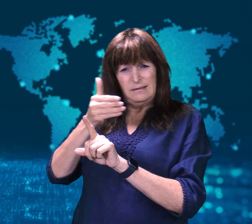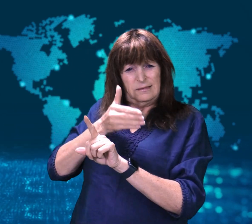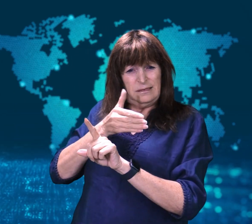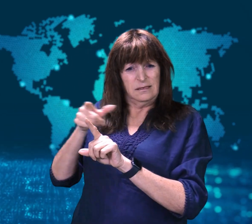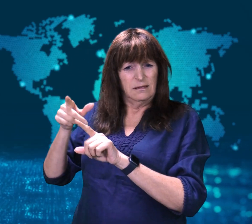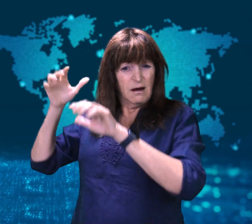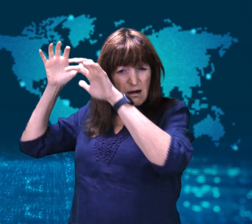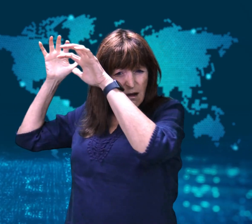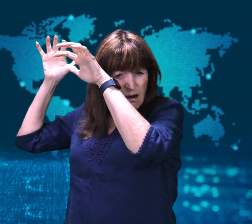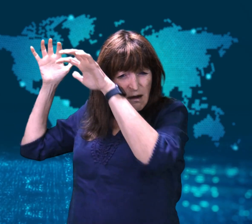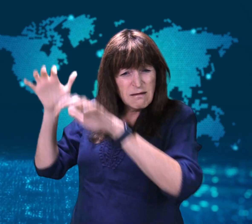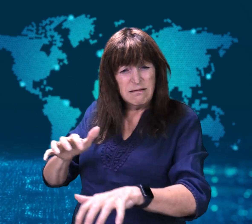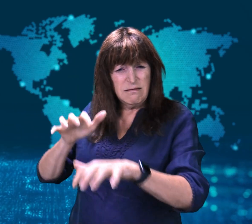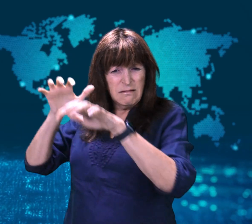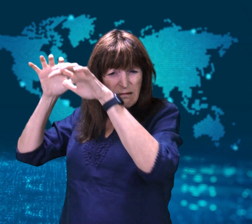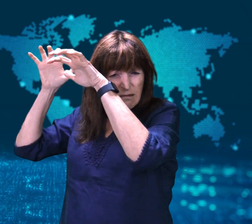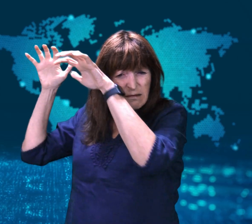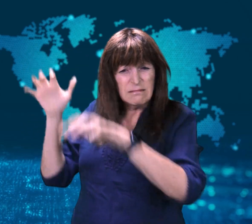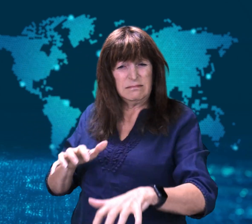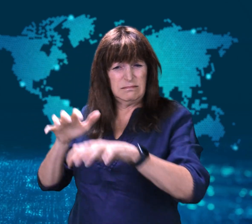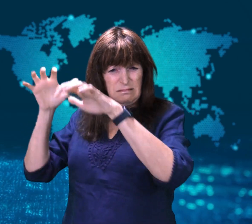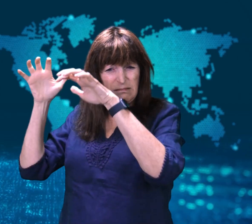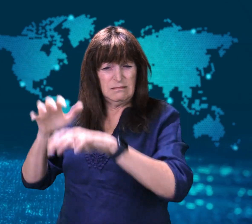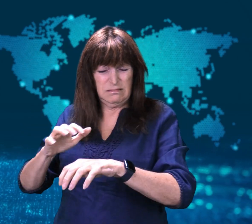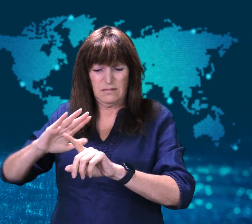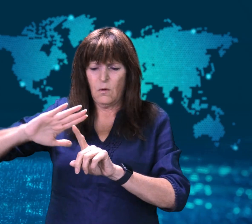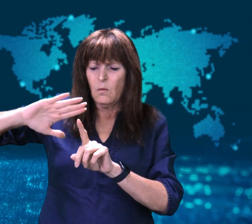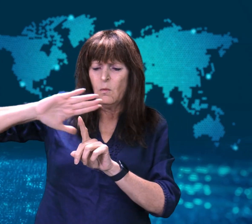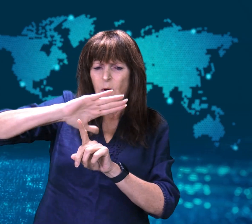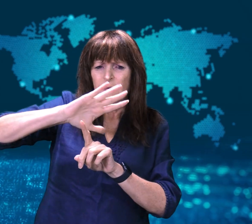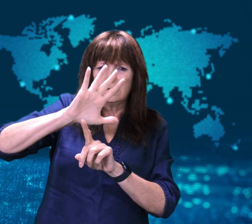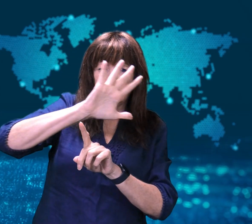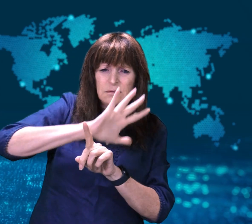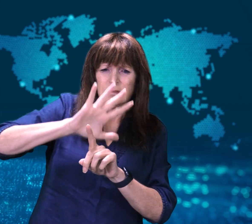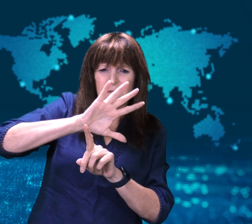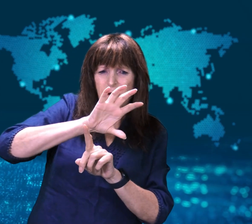the Western part of the country.